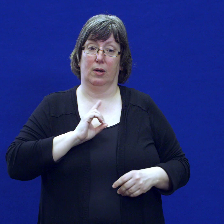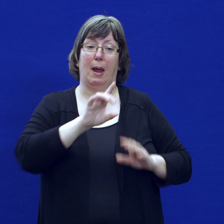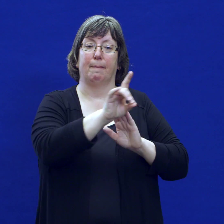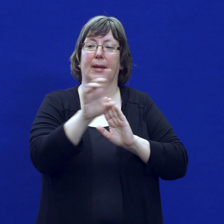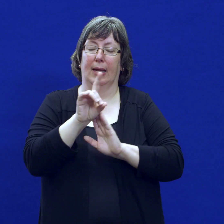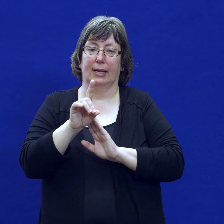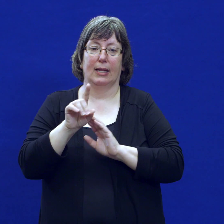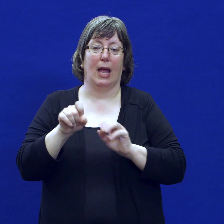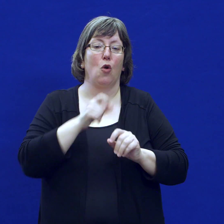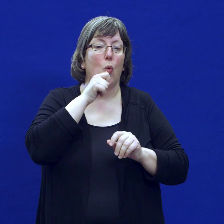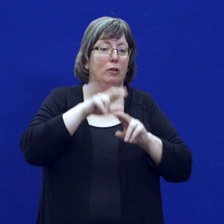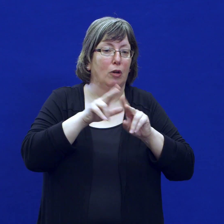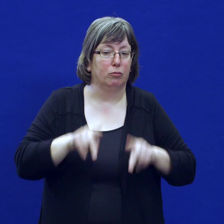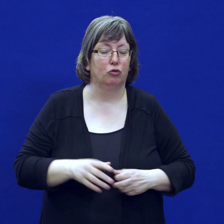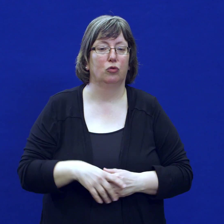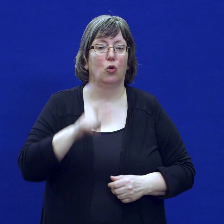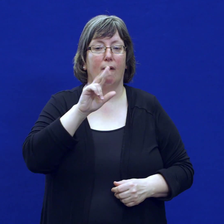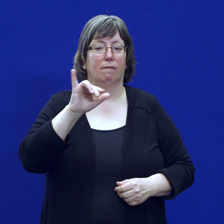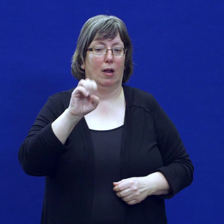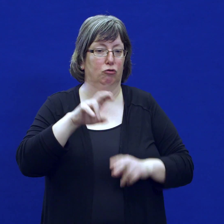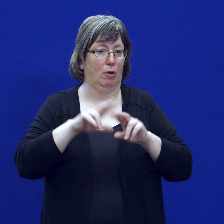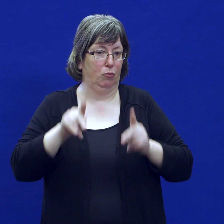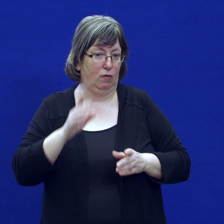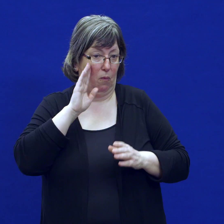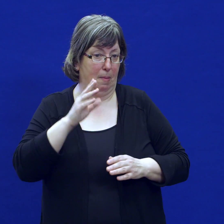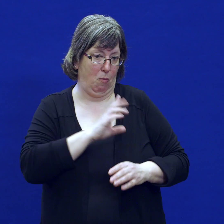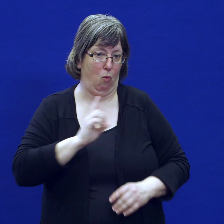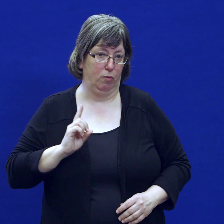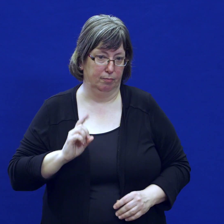chair and the vice chair of the board.